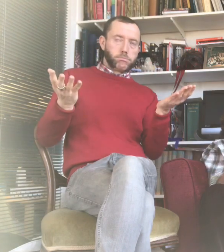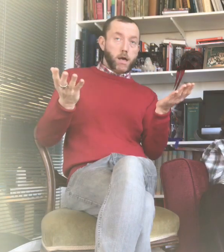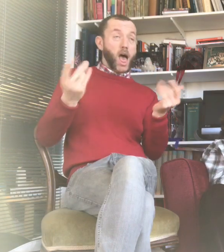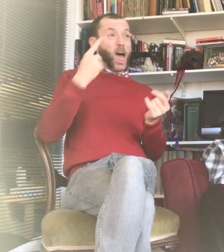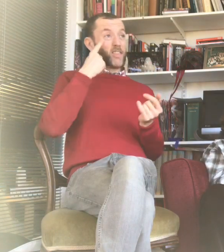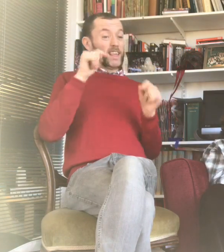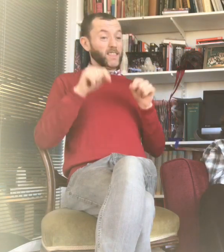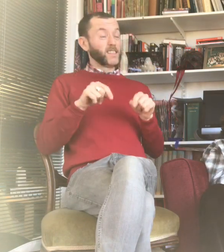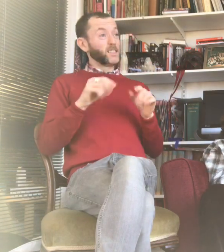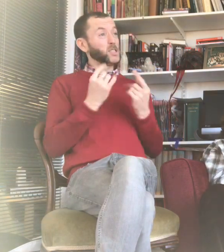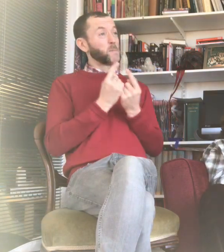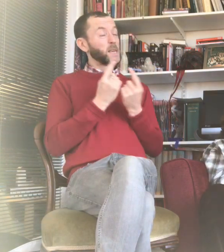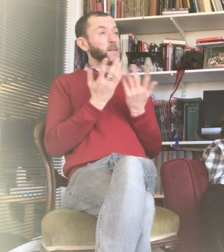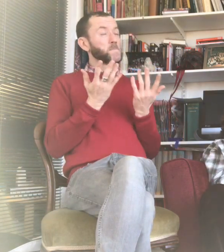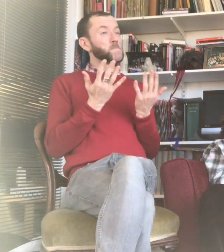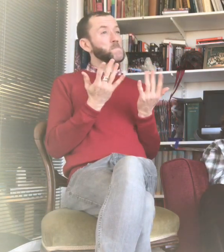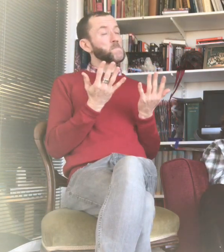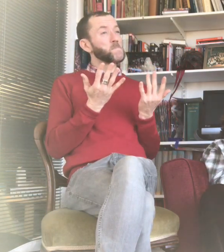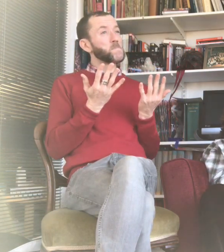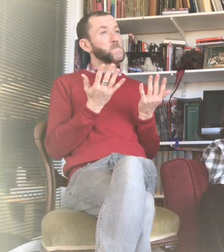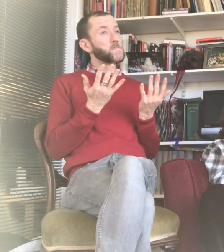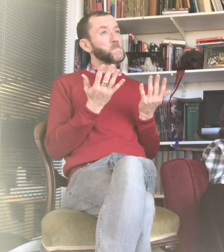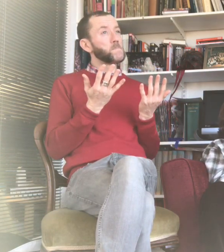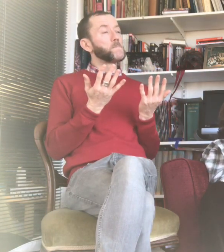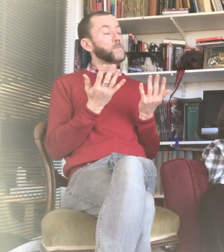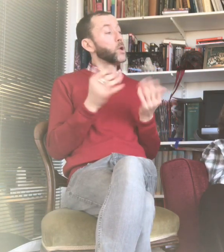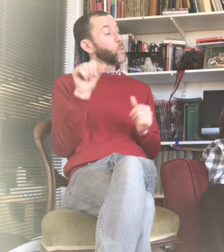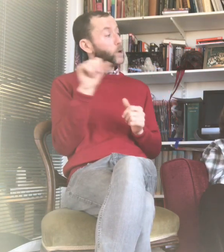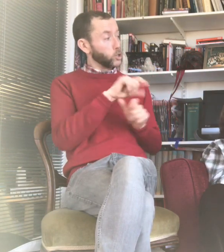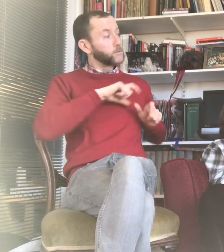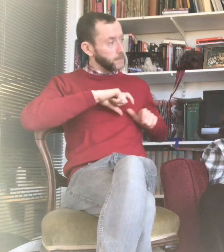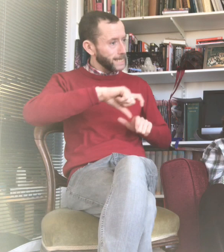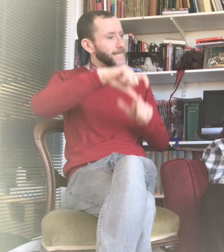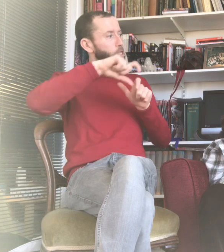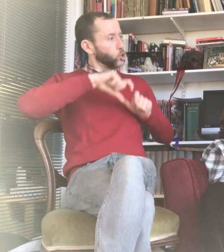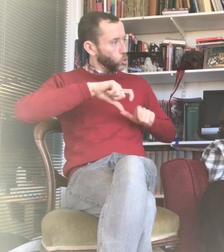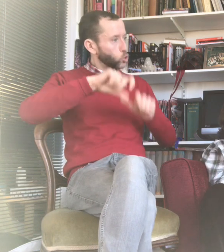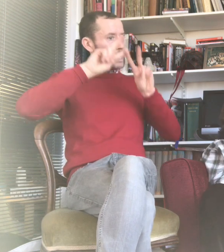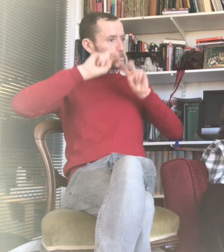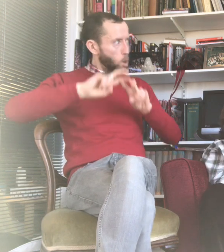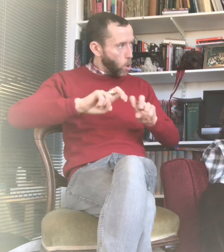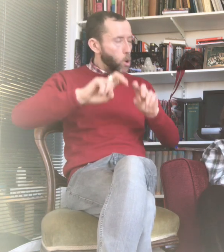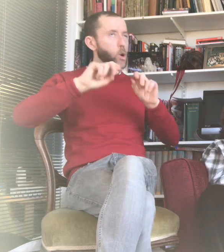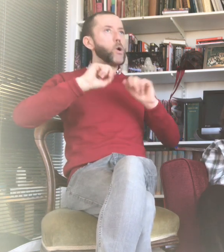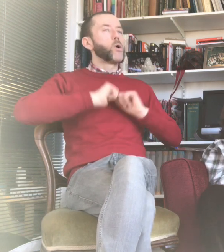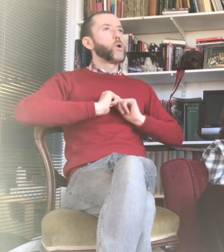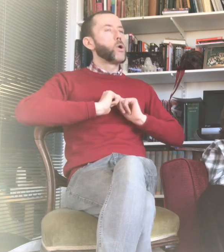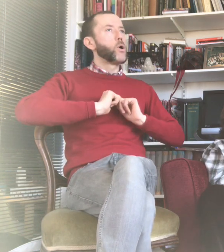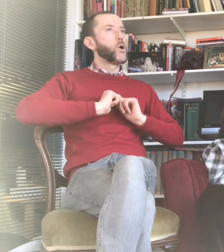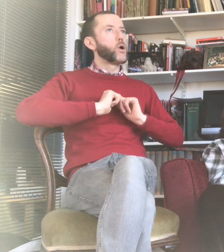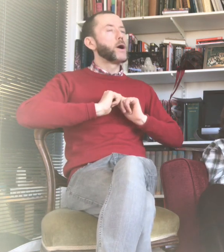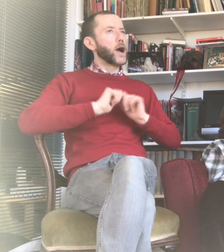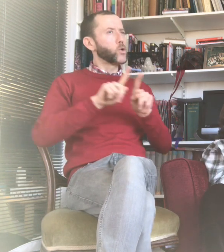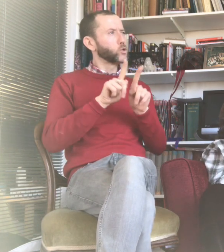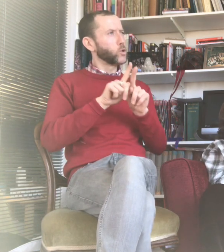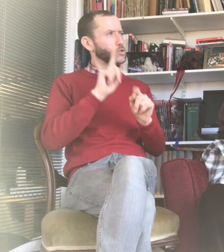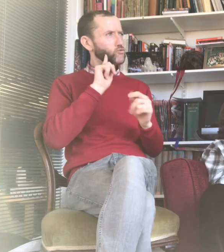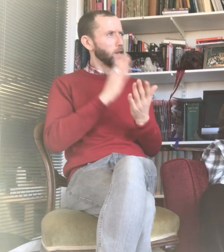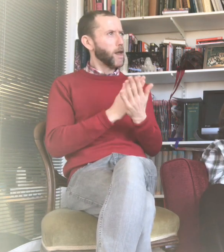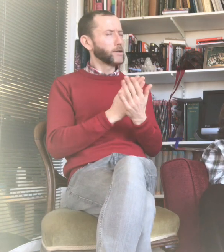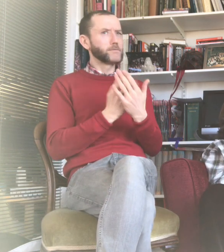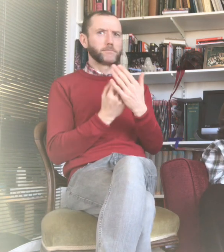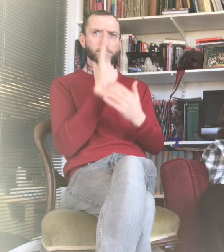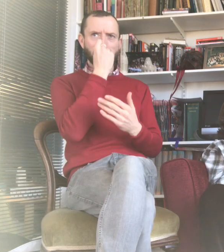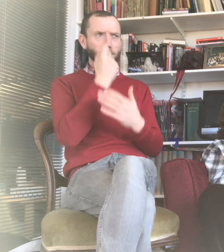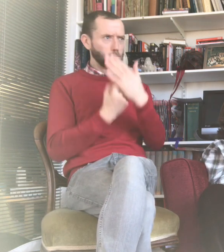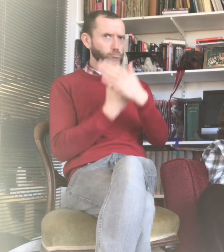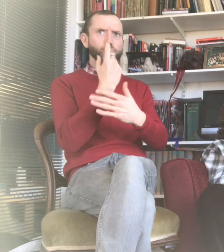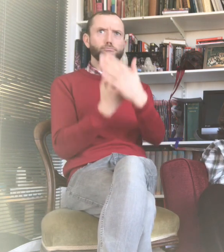that we should continue to explore and realize the potential of, you know,